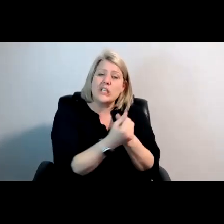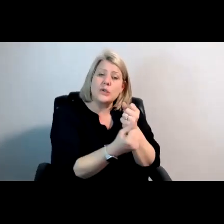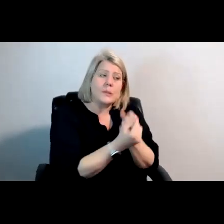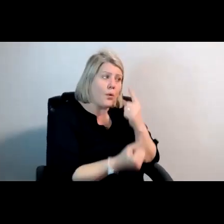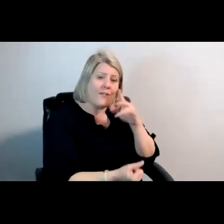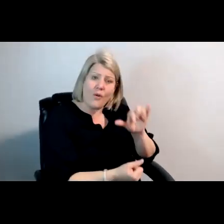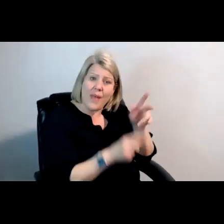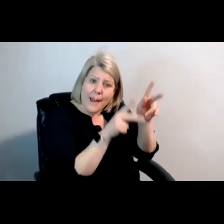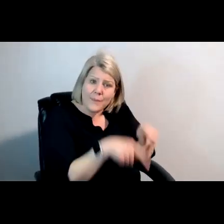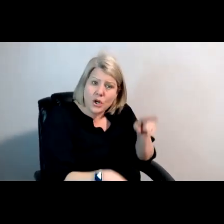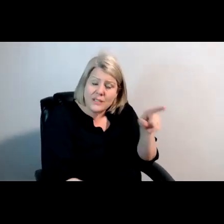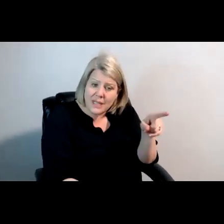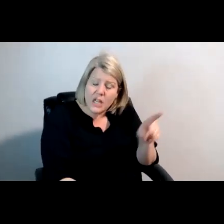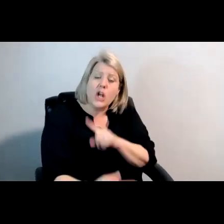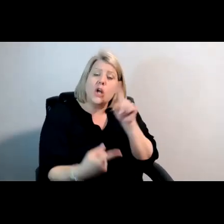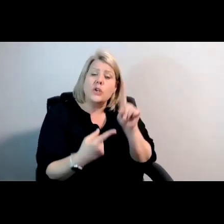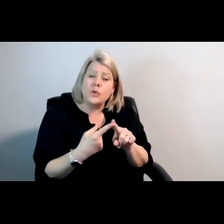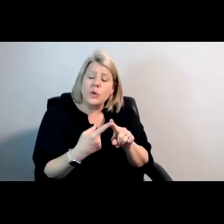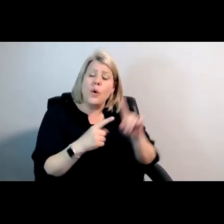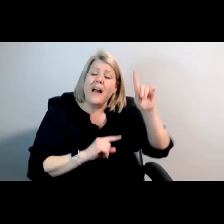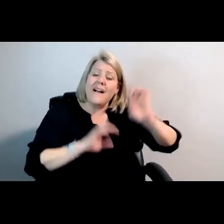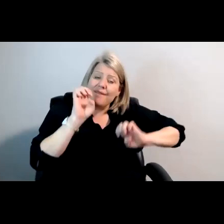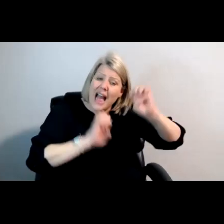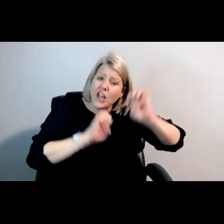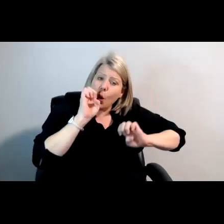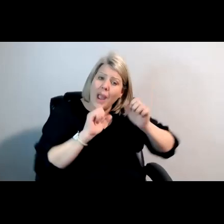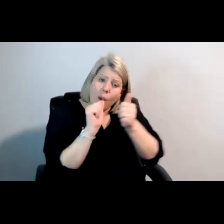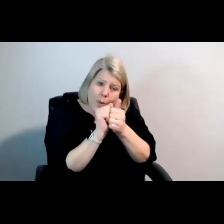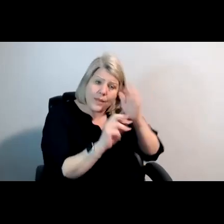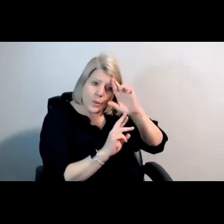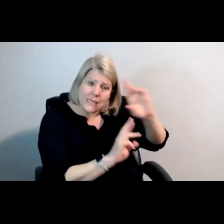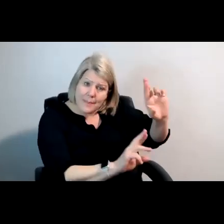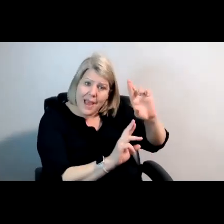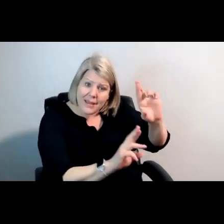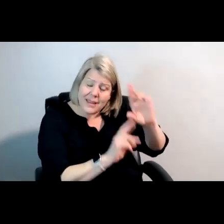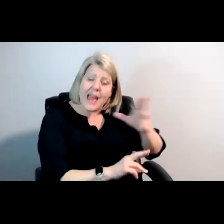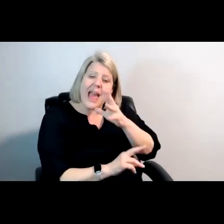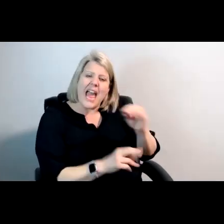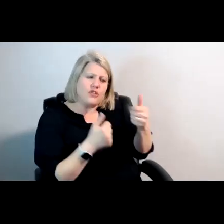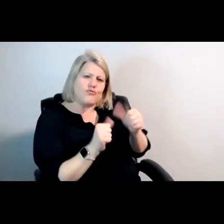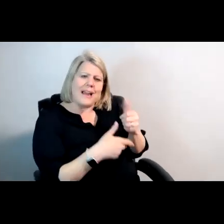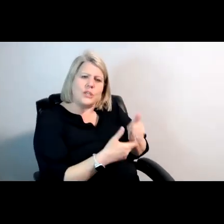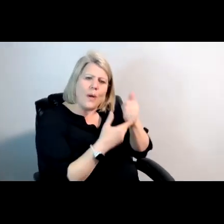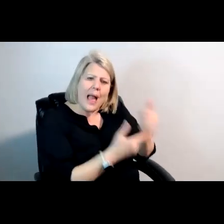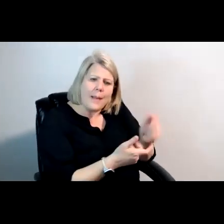to evaluate in a respectful way and change their mind potentially going forward,